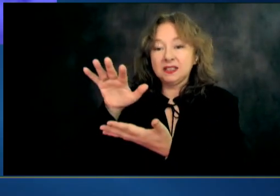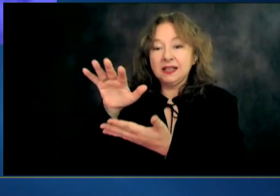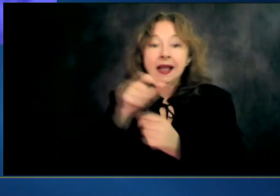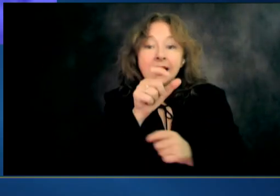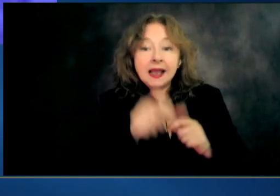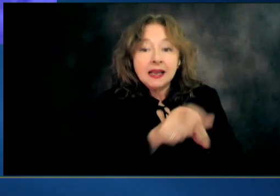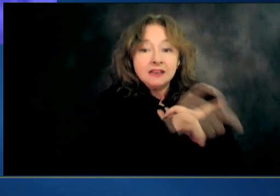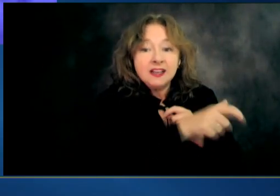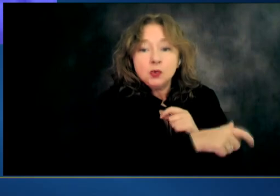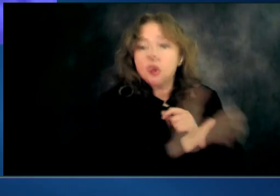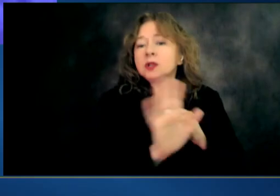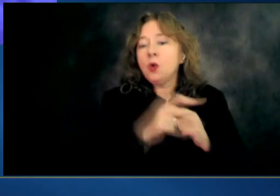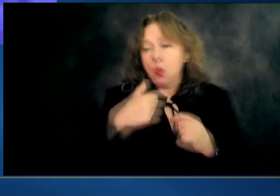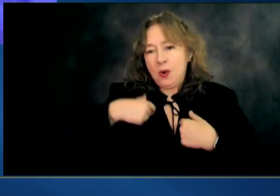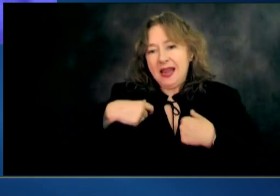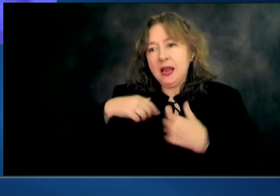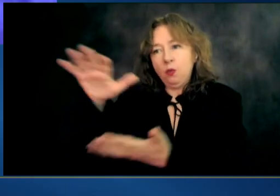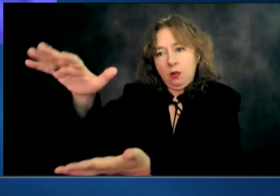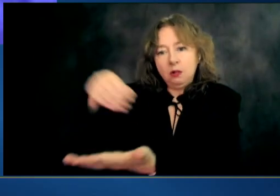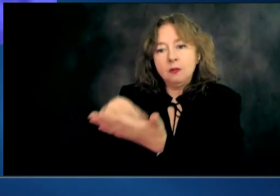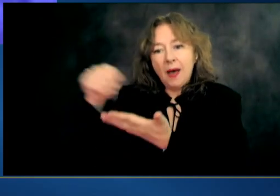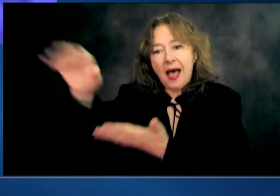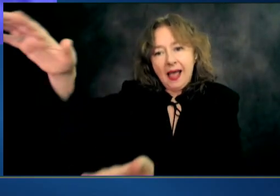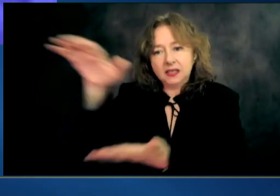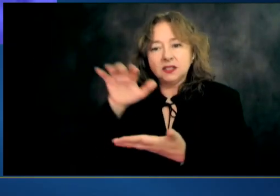government, will help pay for those products and with the insurance companies when they